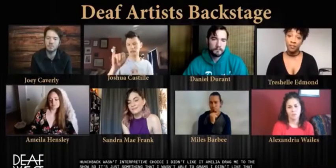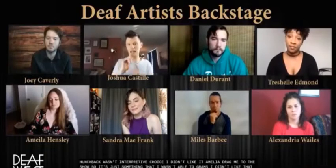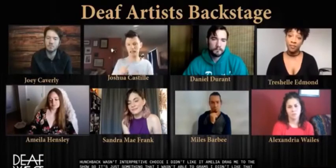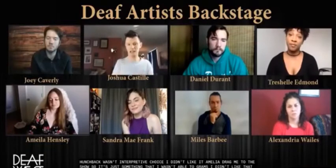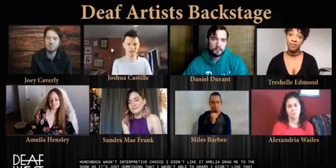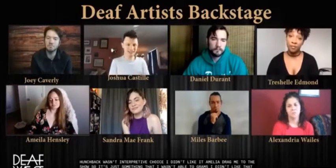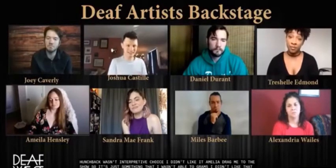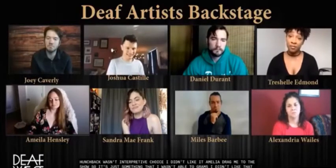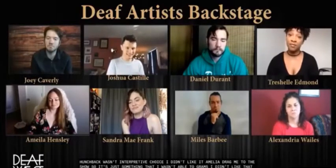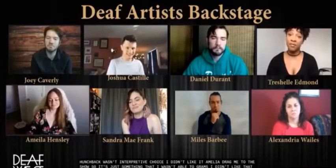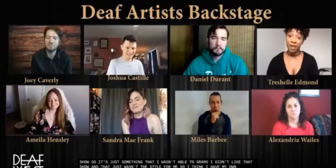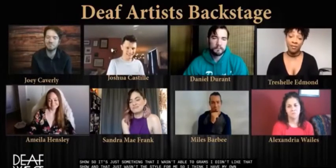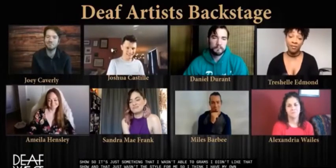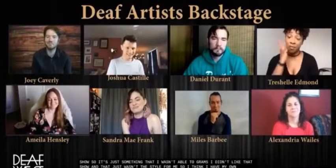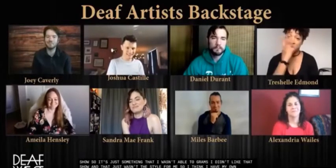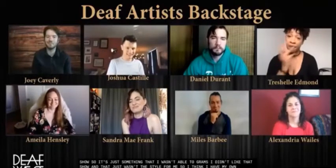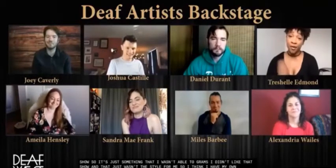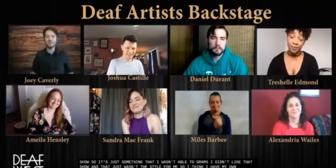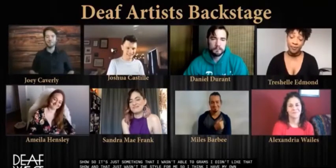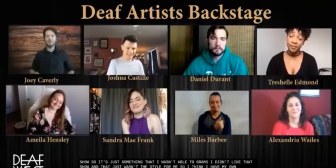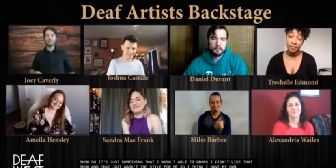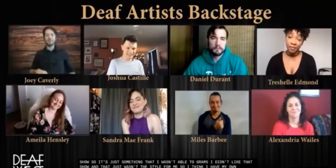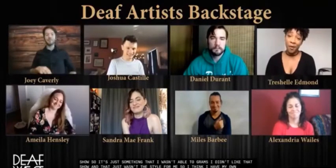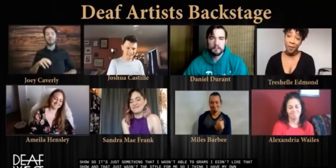So not every style of theater is everyone's preference.